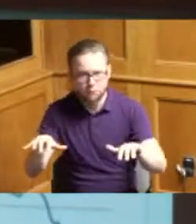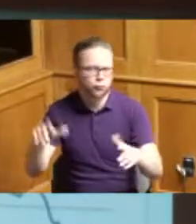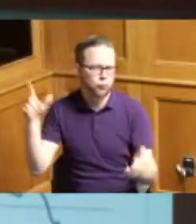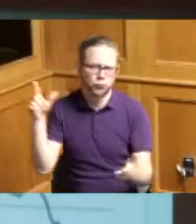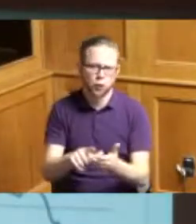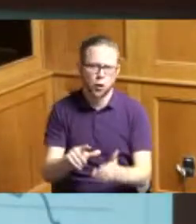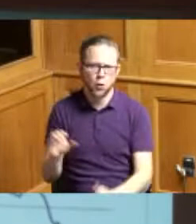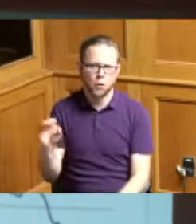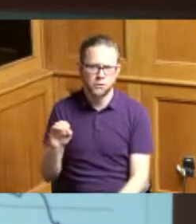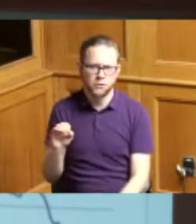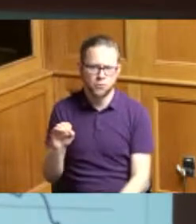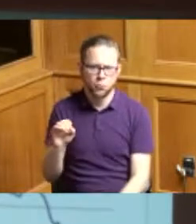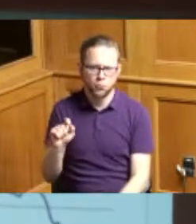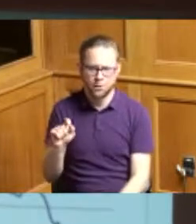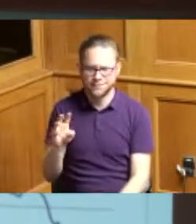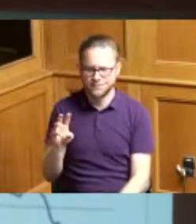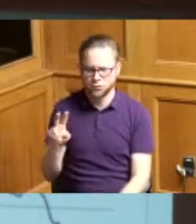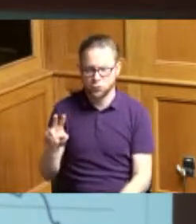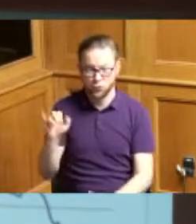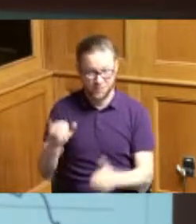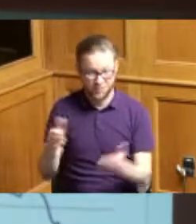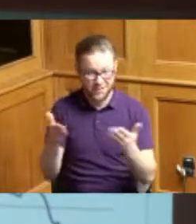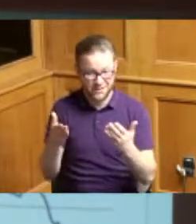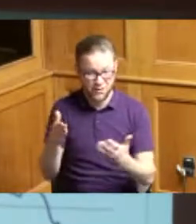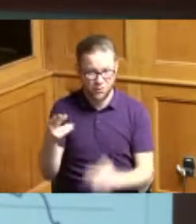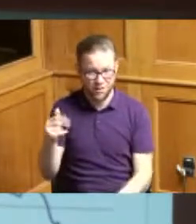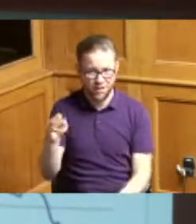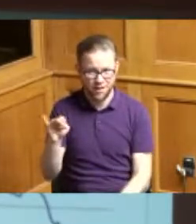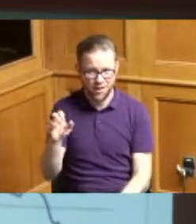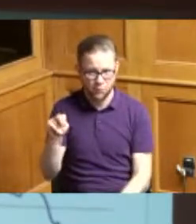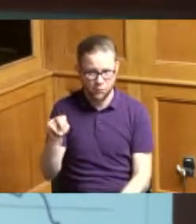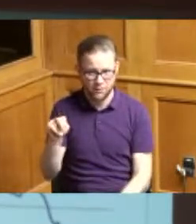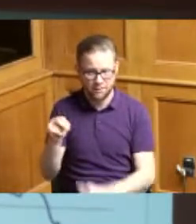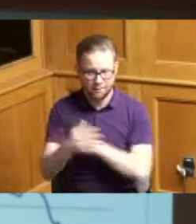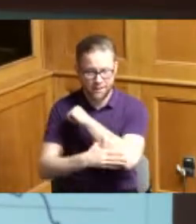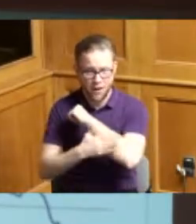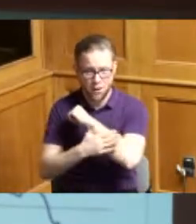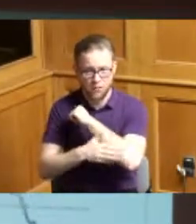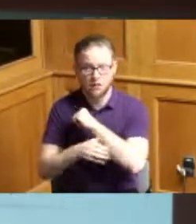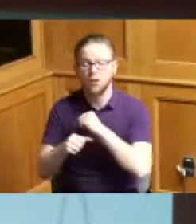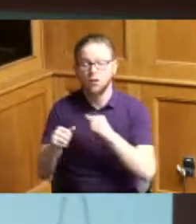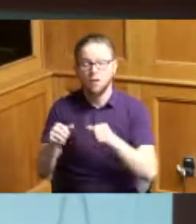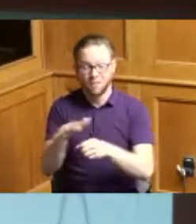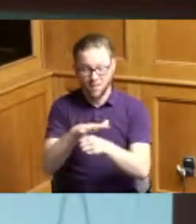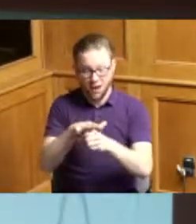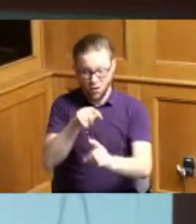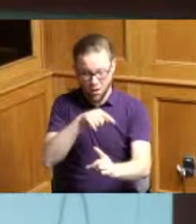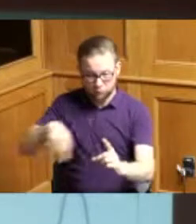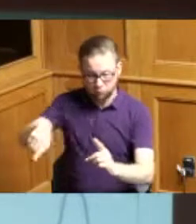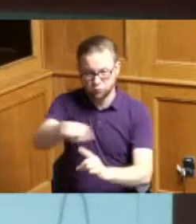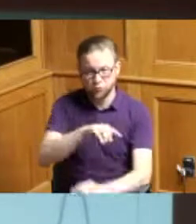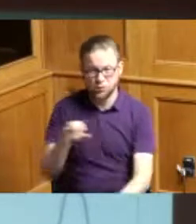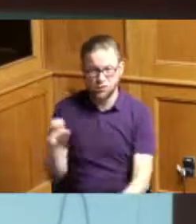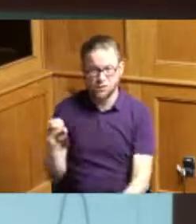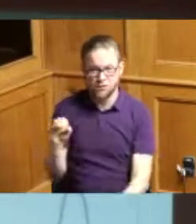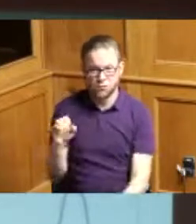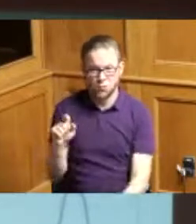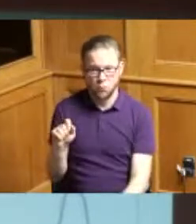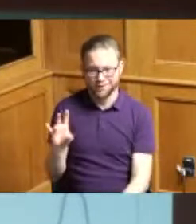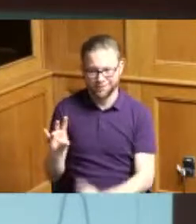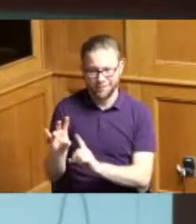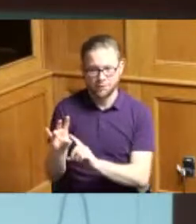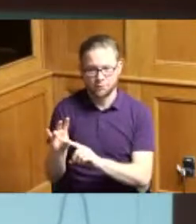for Hamilton County our region is at 0.70 our percent positivity also is continuing deployment